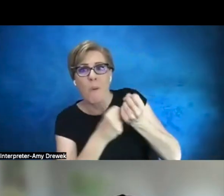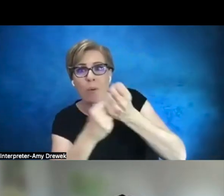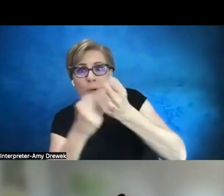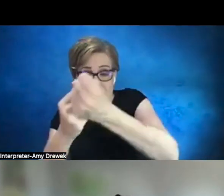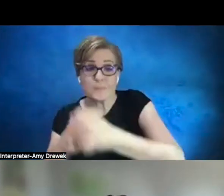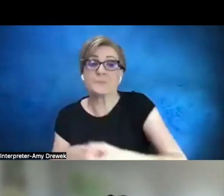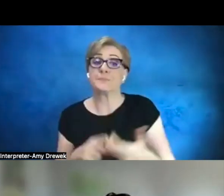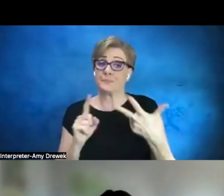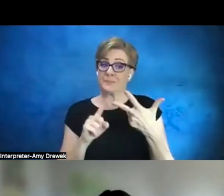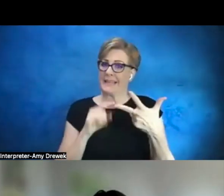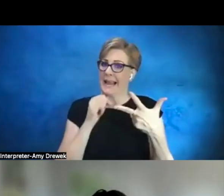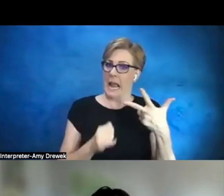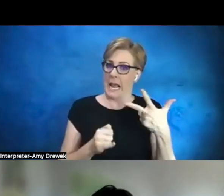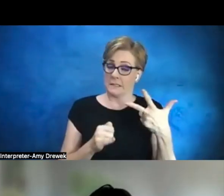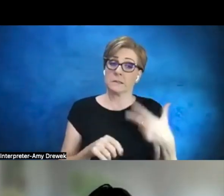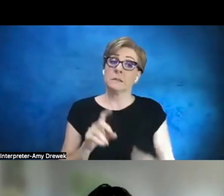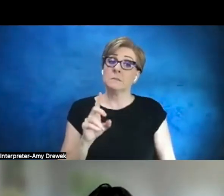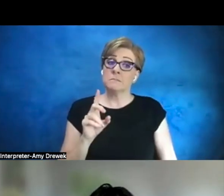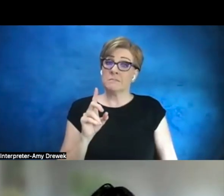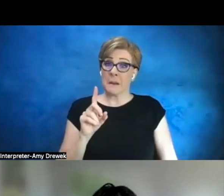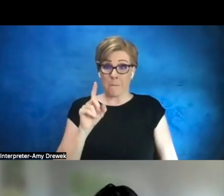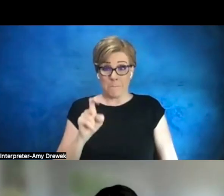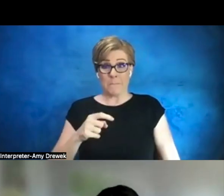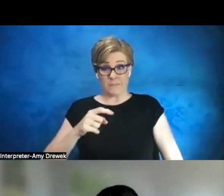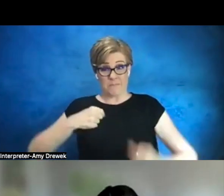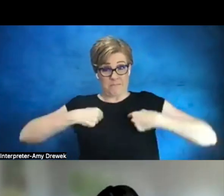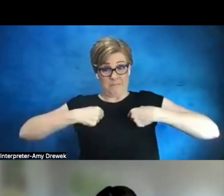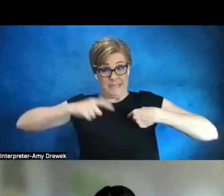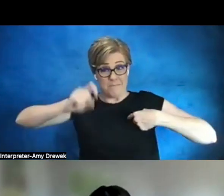The last bullet point is: Do you need to be an expert in mentorship to plan an event?